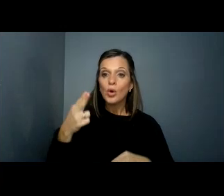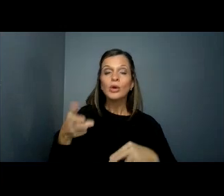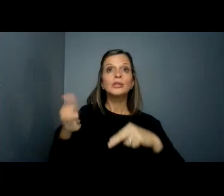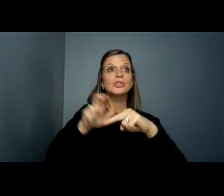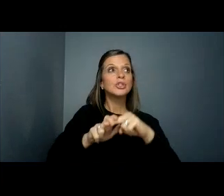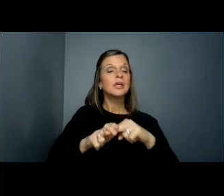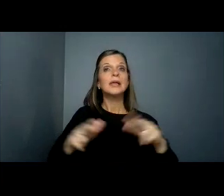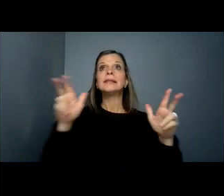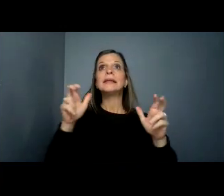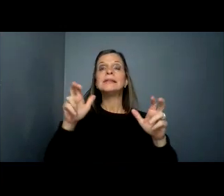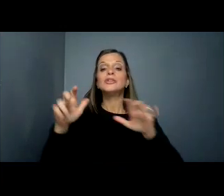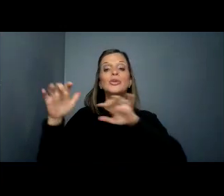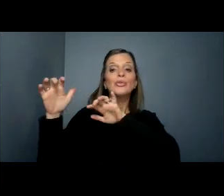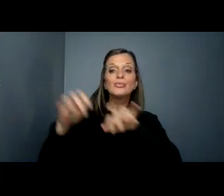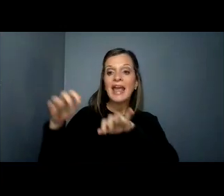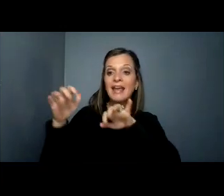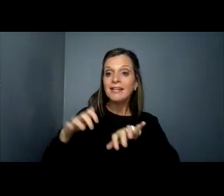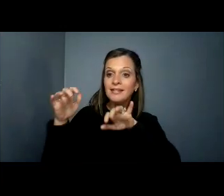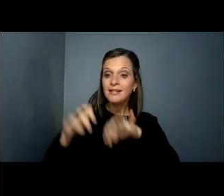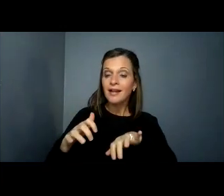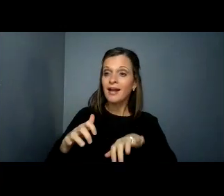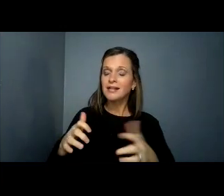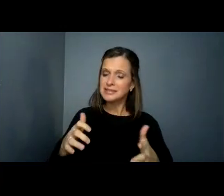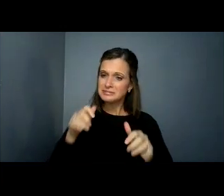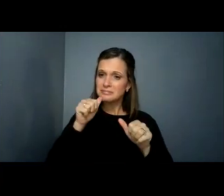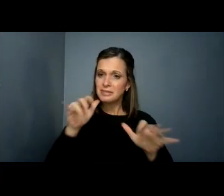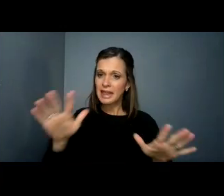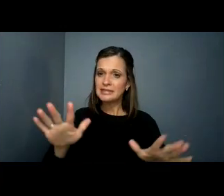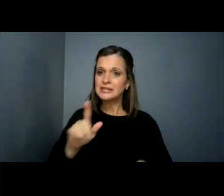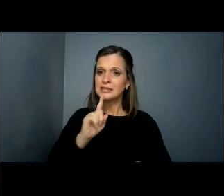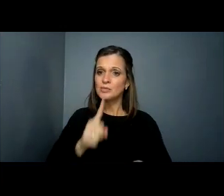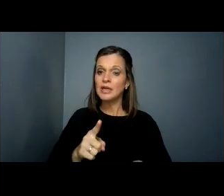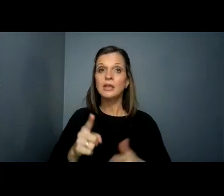blessing to do this sometimes because you get to hear so many things that just change your life.